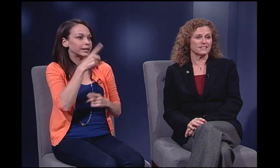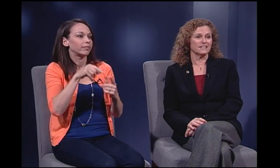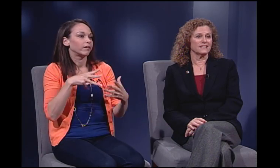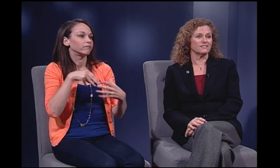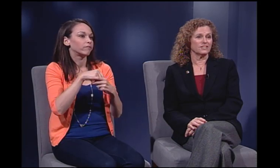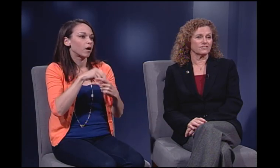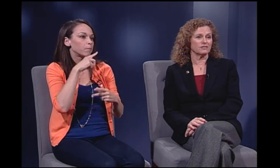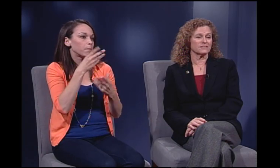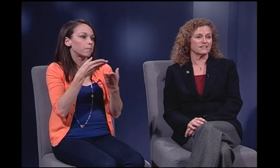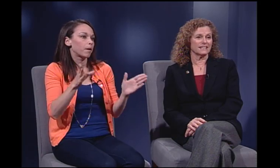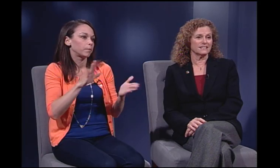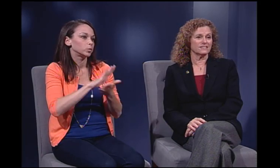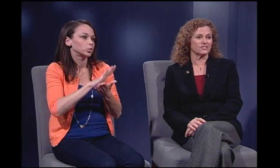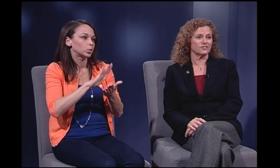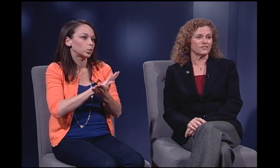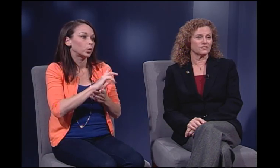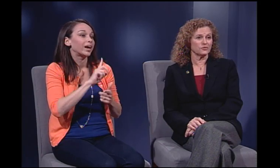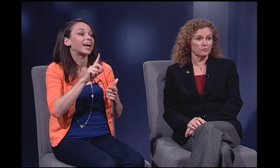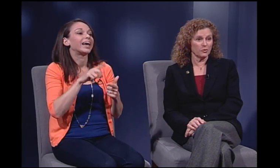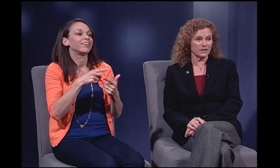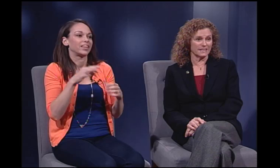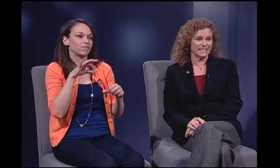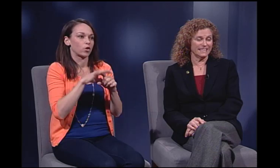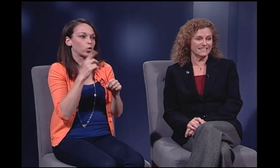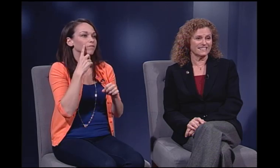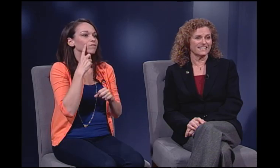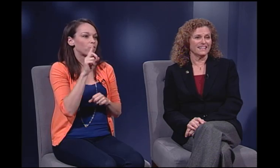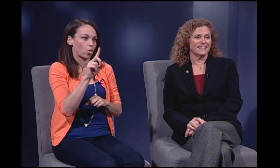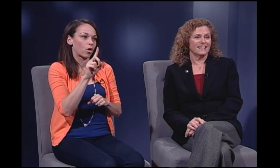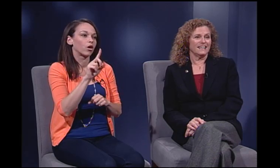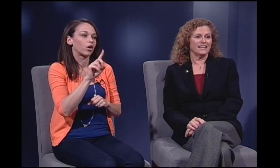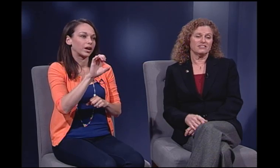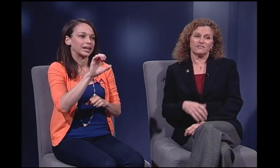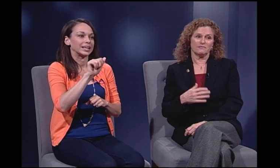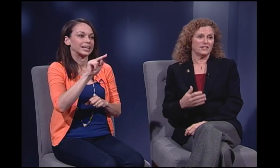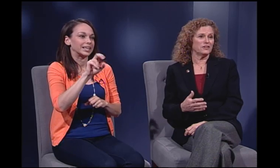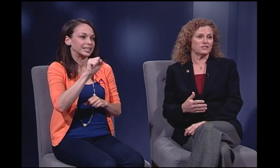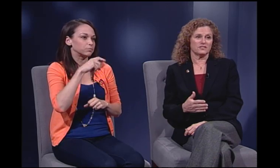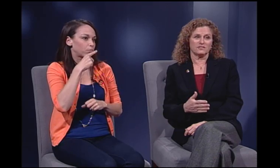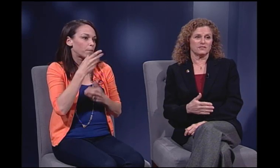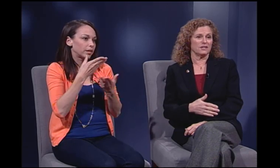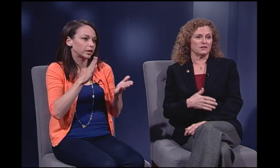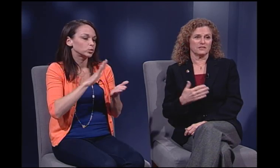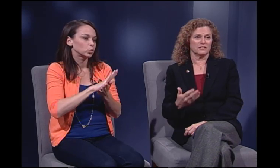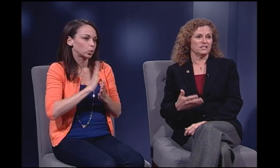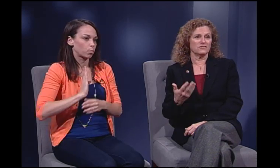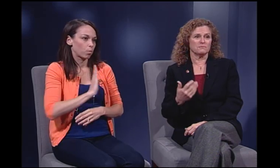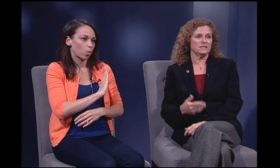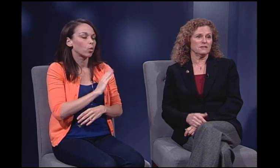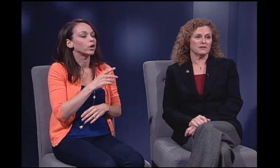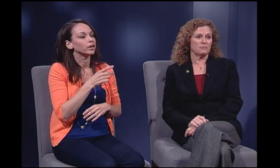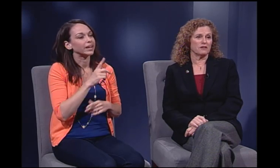and eventually was elected to serve on the school board in Eanes and from there, just continued to be a part